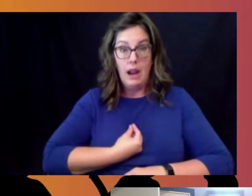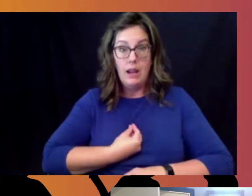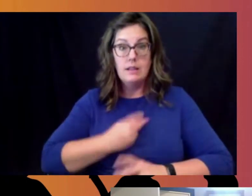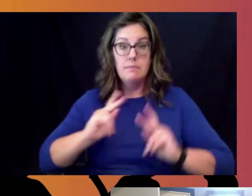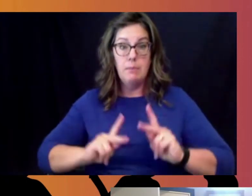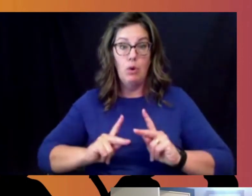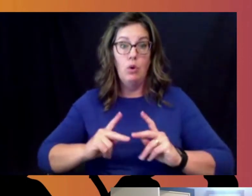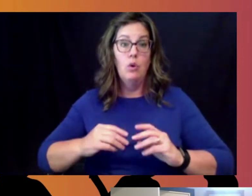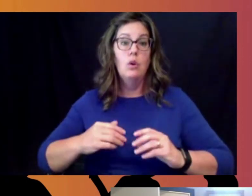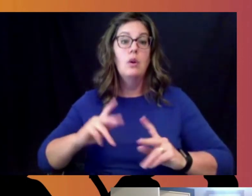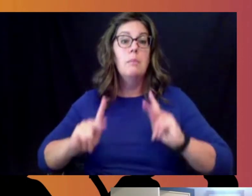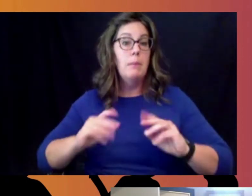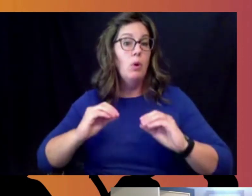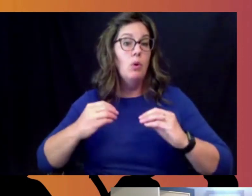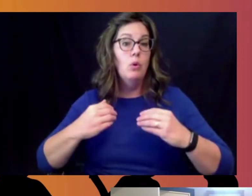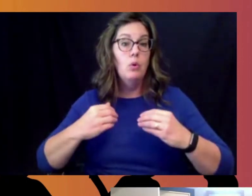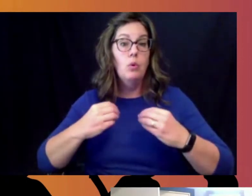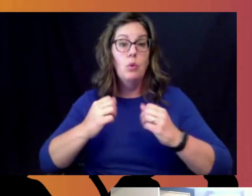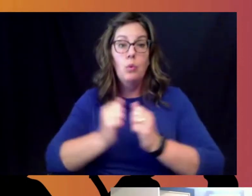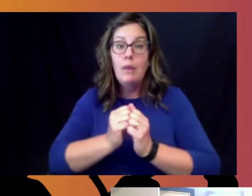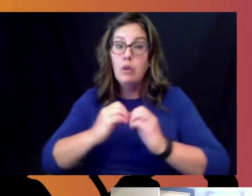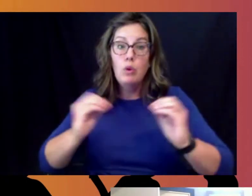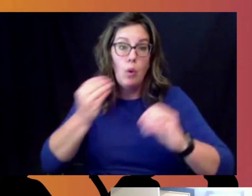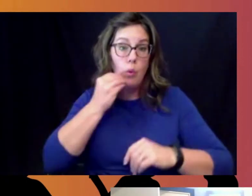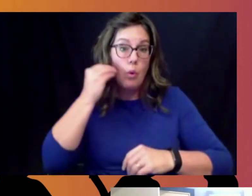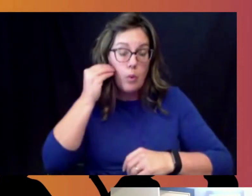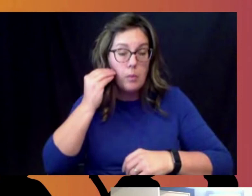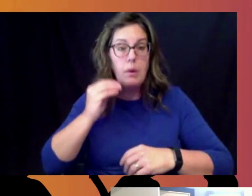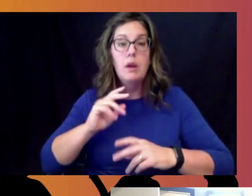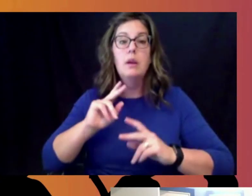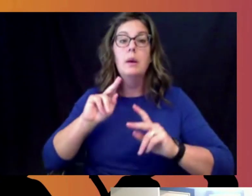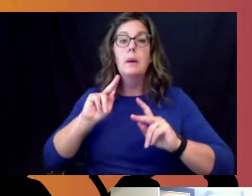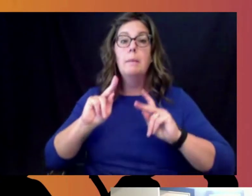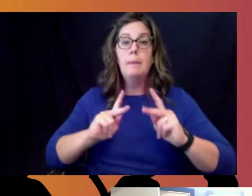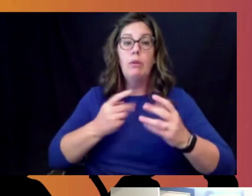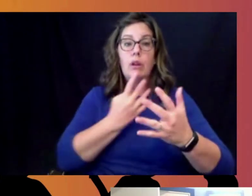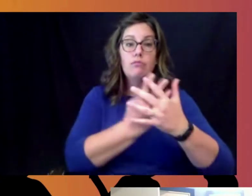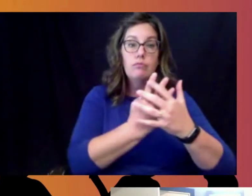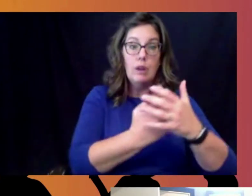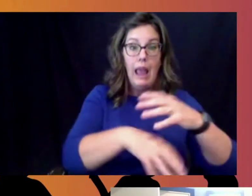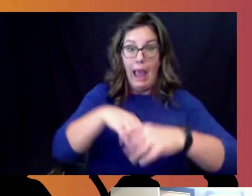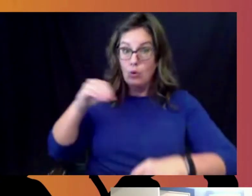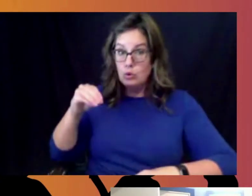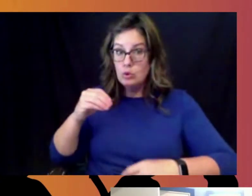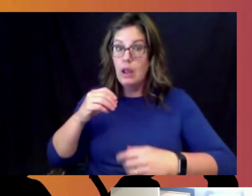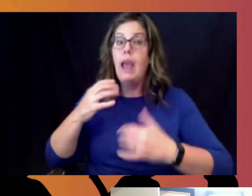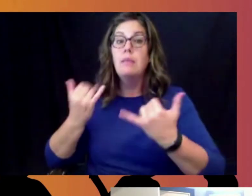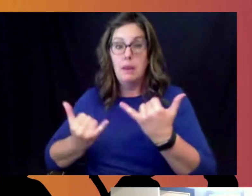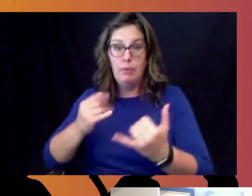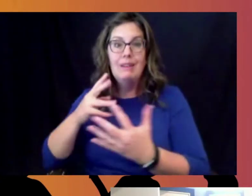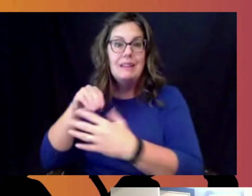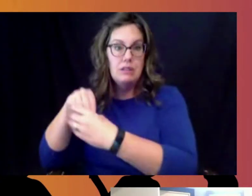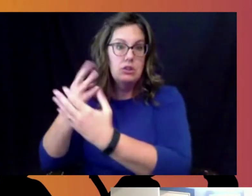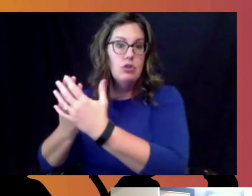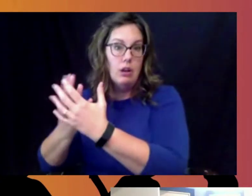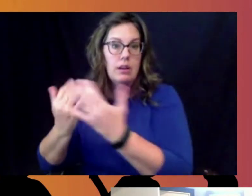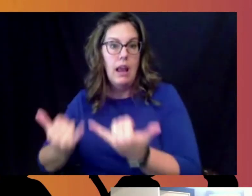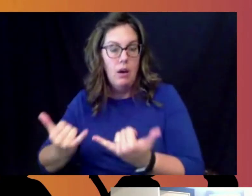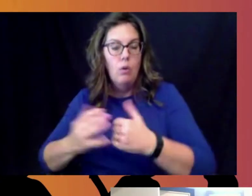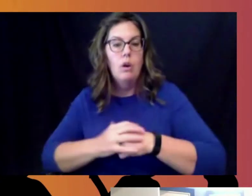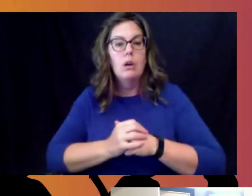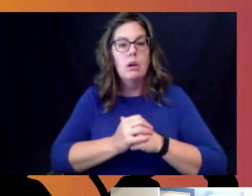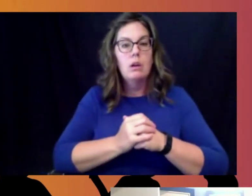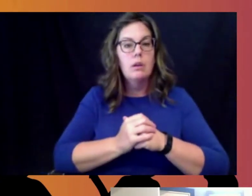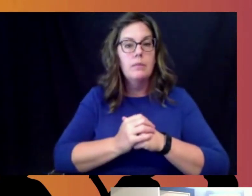formerly incarcerated folks presently incarcerated folks um i'm trying to pull up right now are our